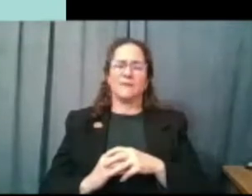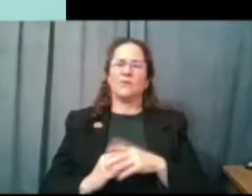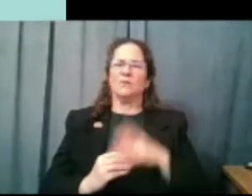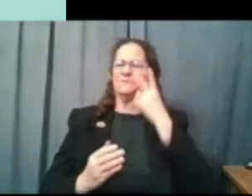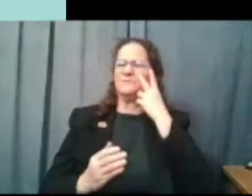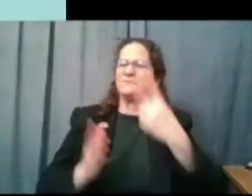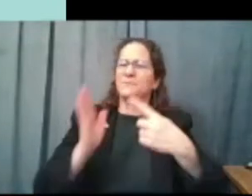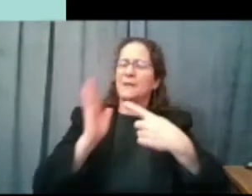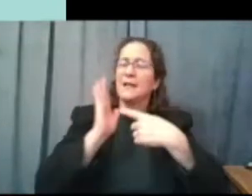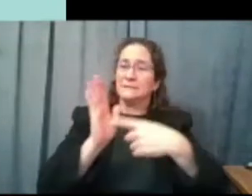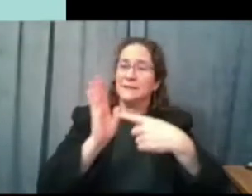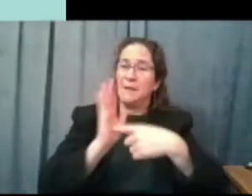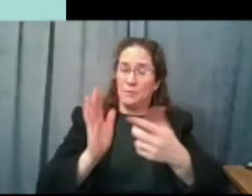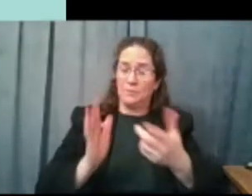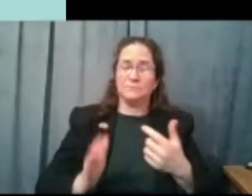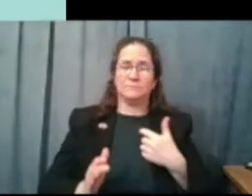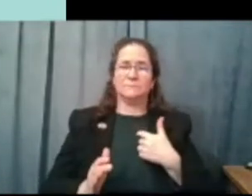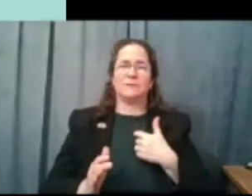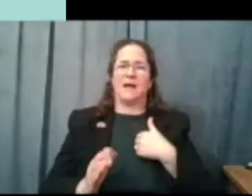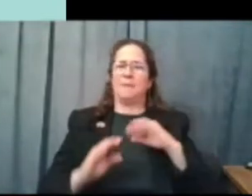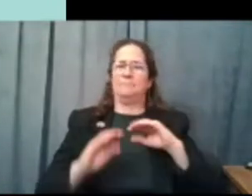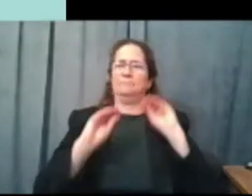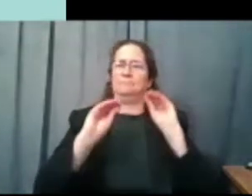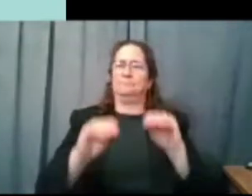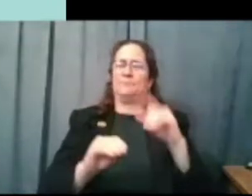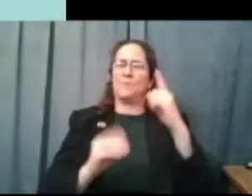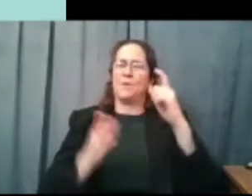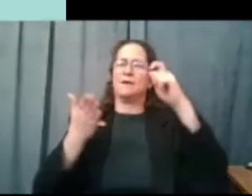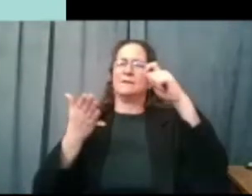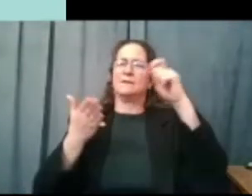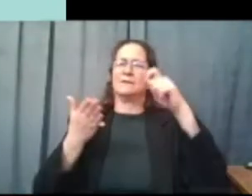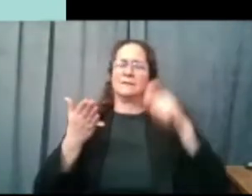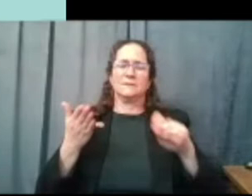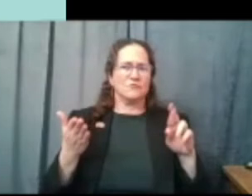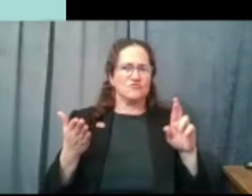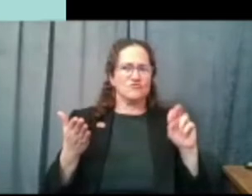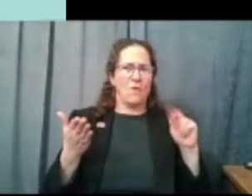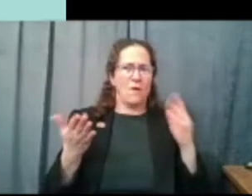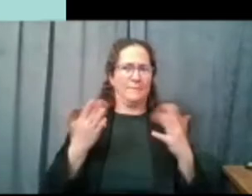that I placed is, I think Ron might be pulling it up